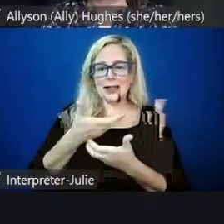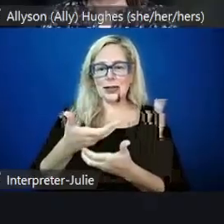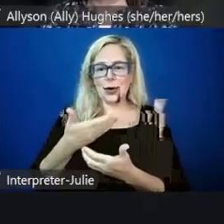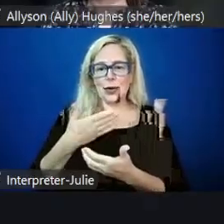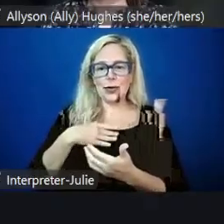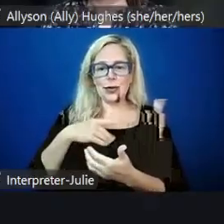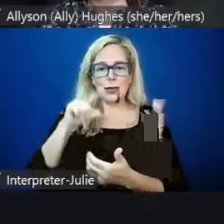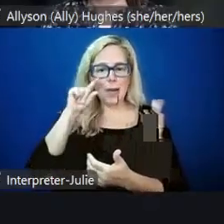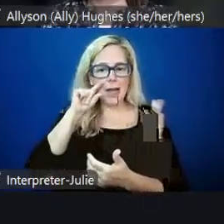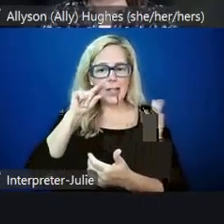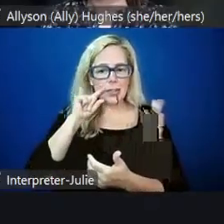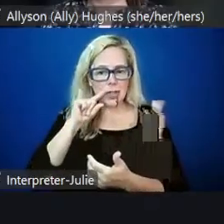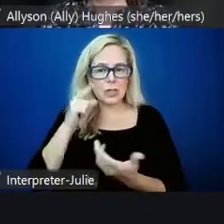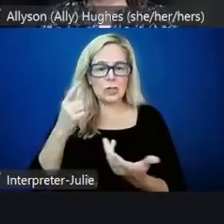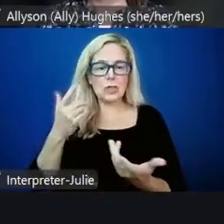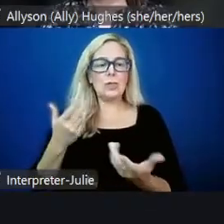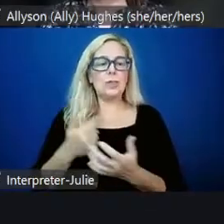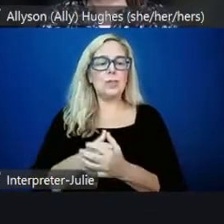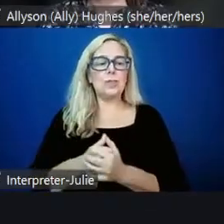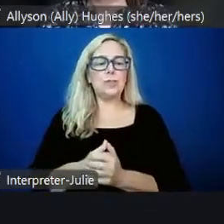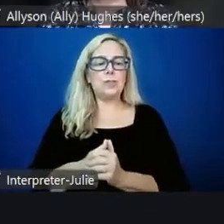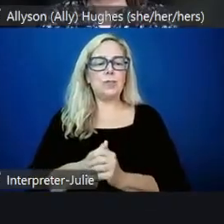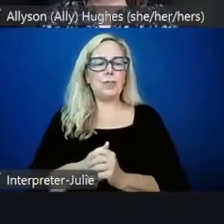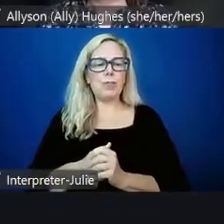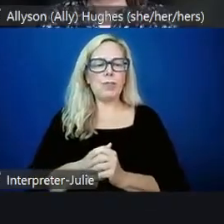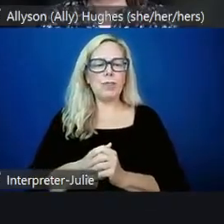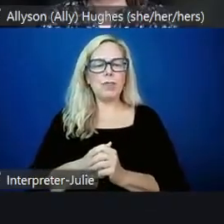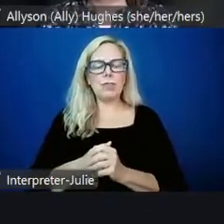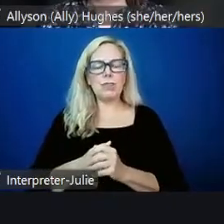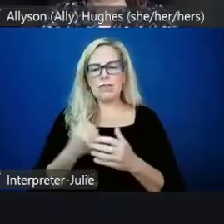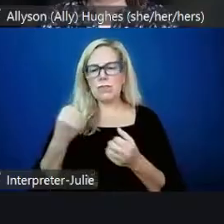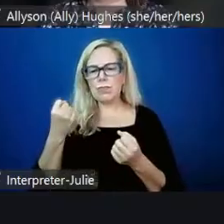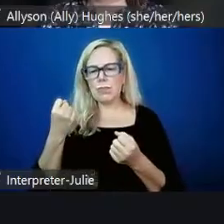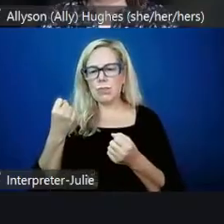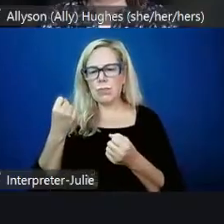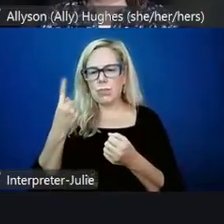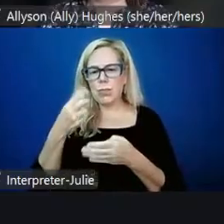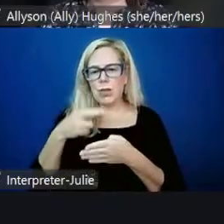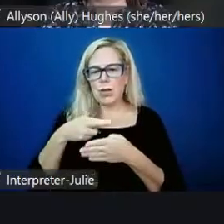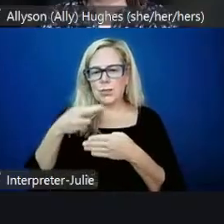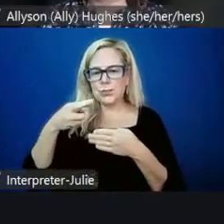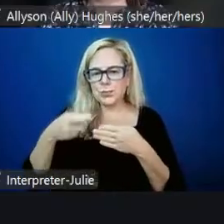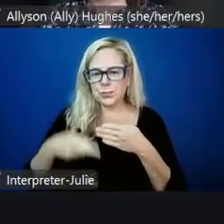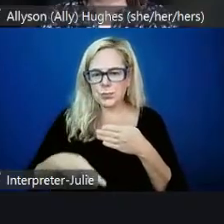sexual minority competent care as well as community support is associated with positive diabetes outcomes in this sample.